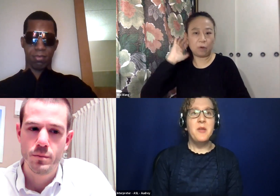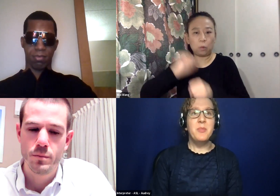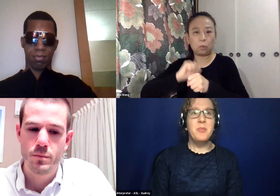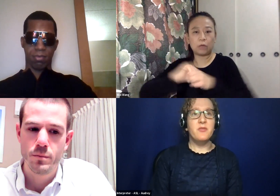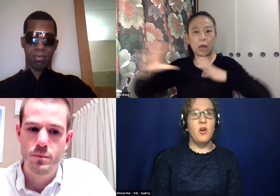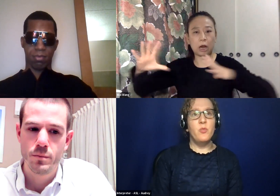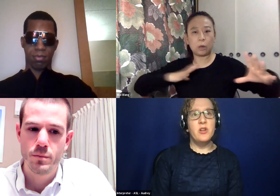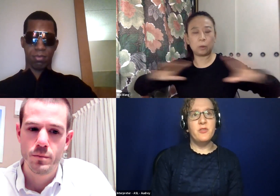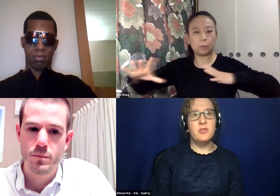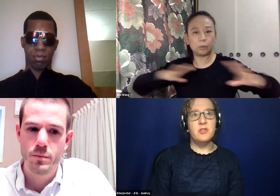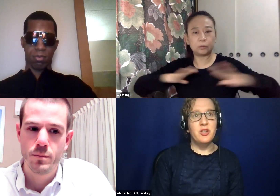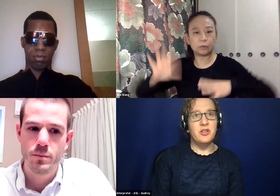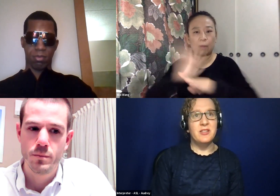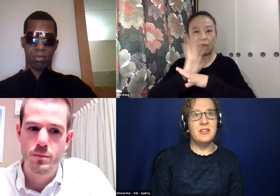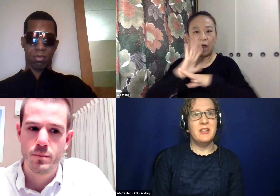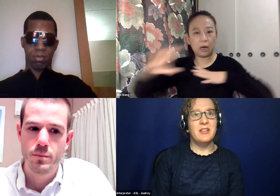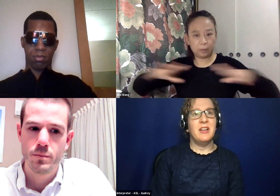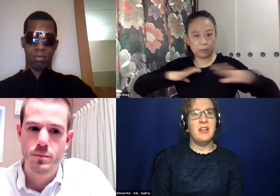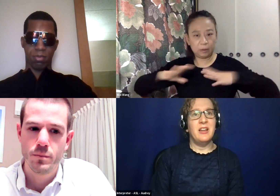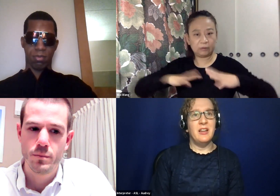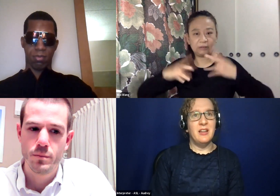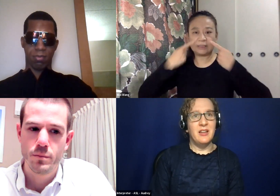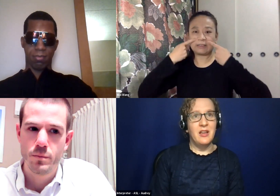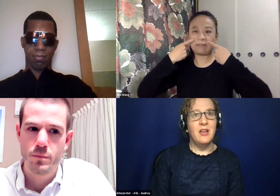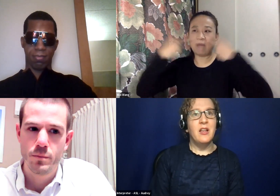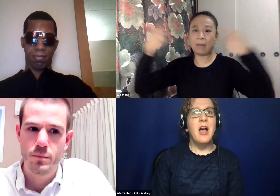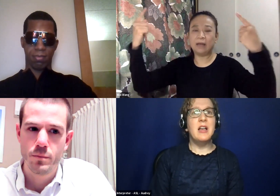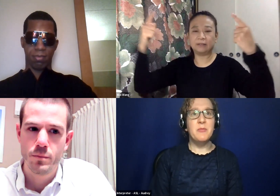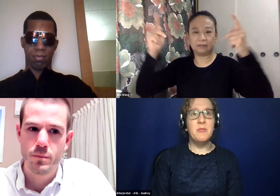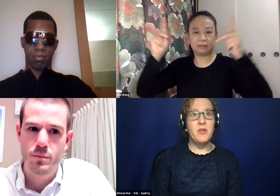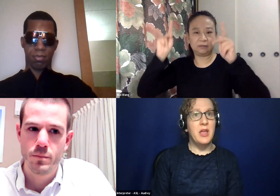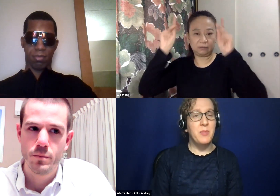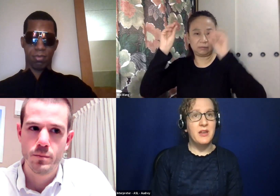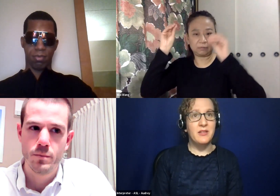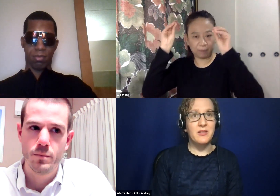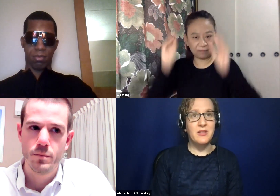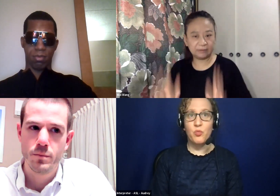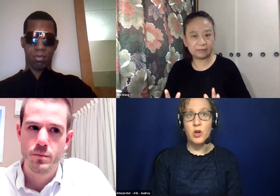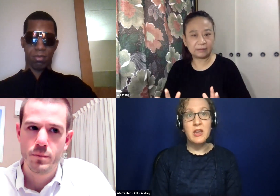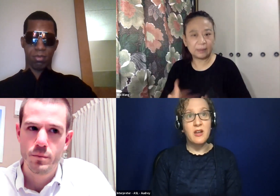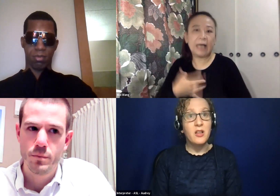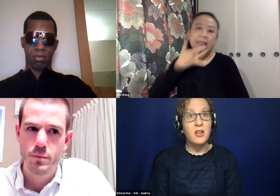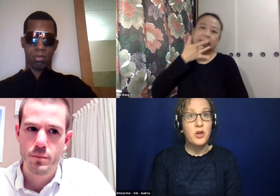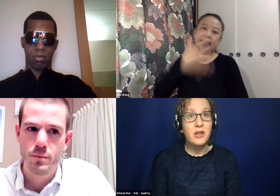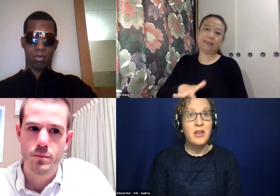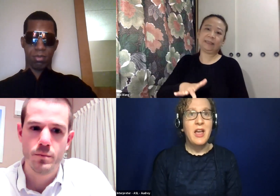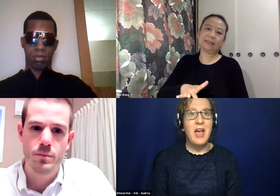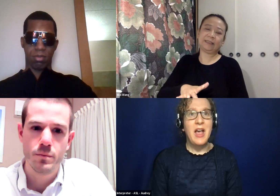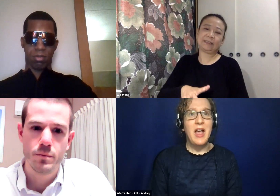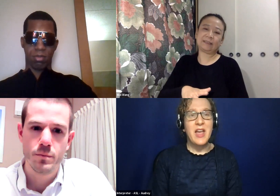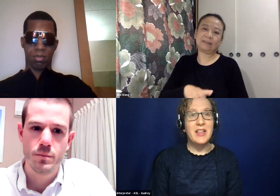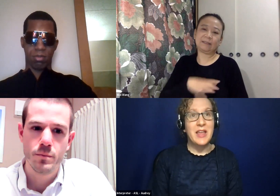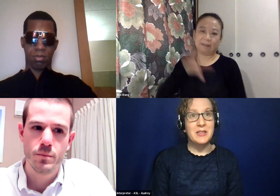because of all the wonderful teachers. Some of them had been working in Hollywood and had that